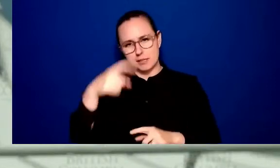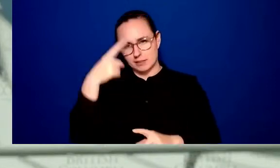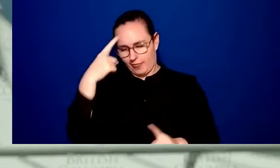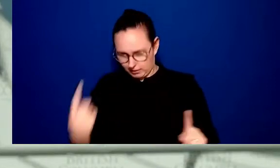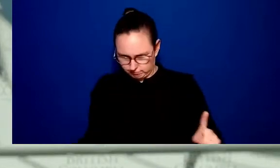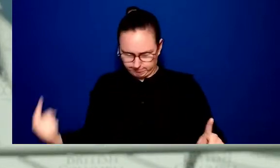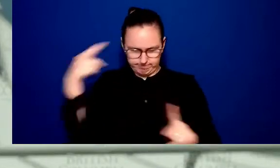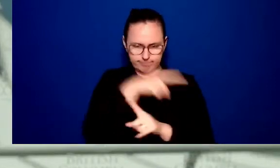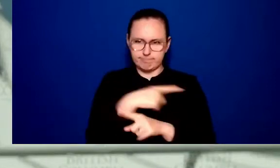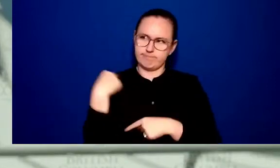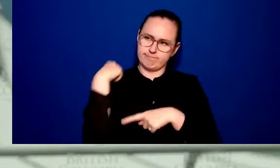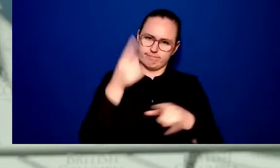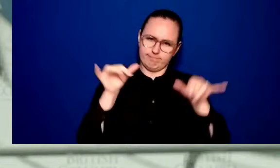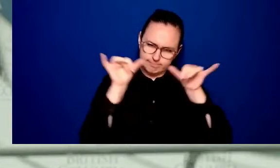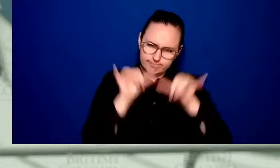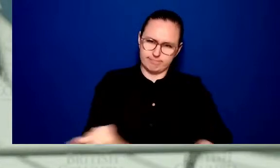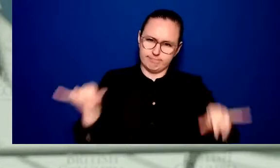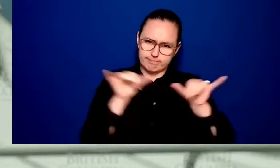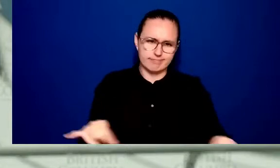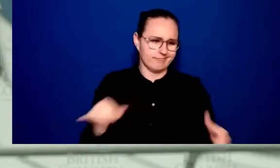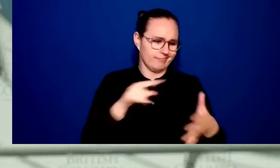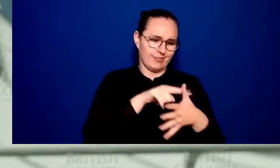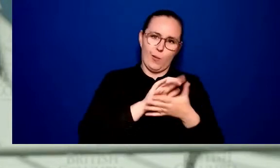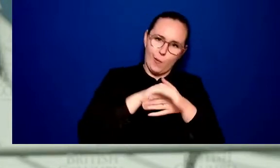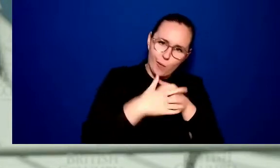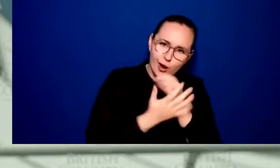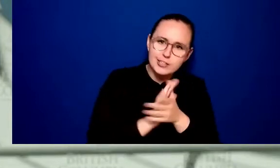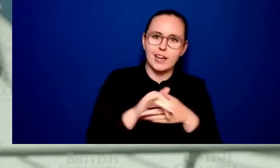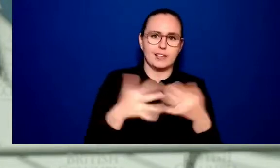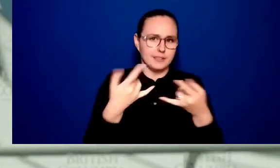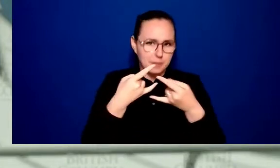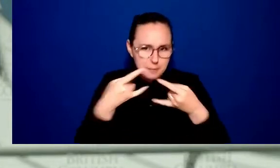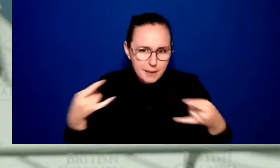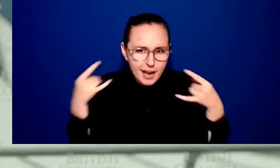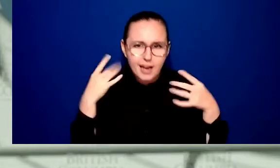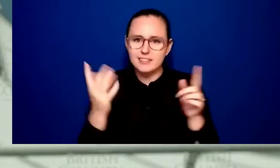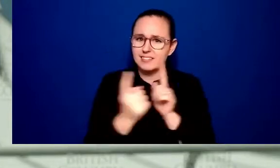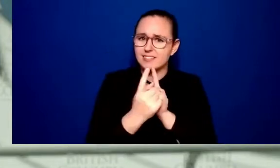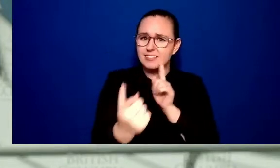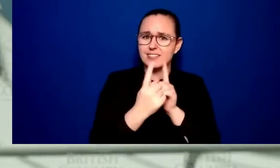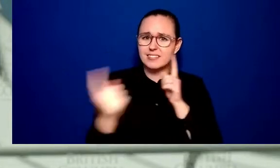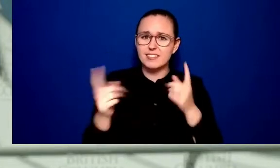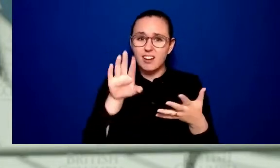I'm asking people to do is not